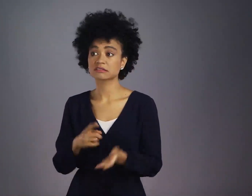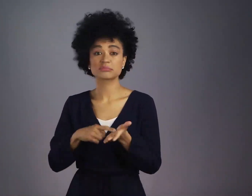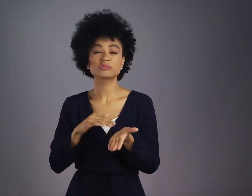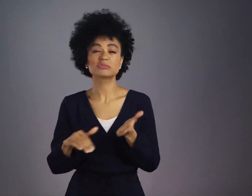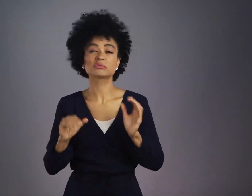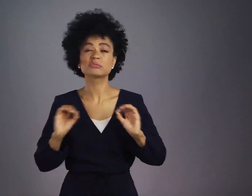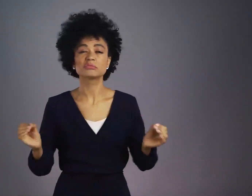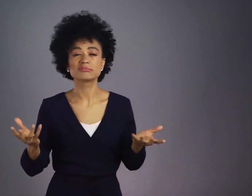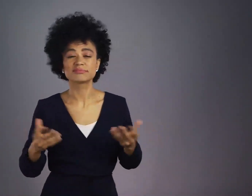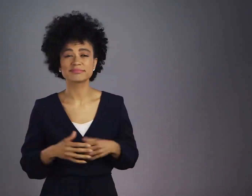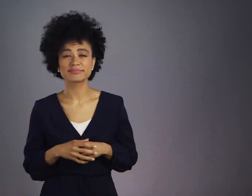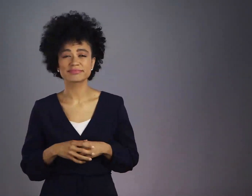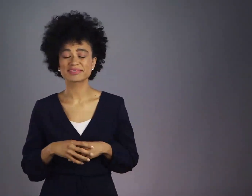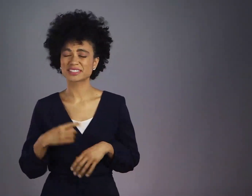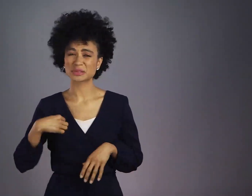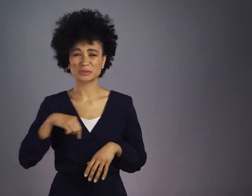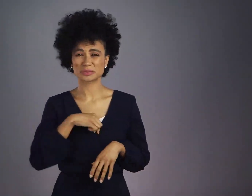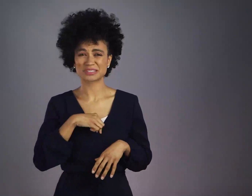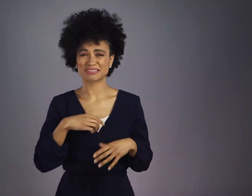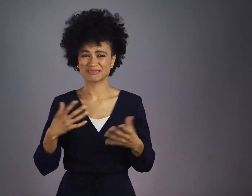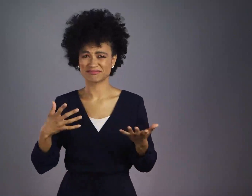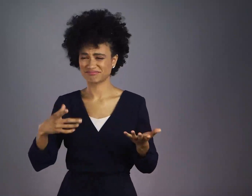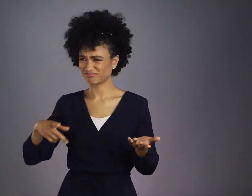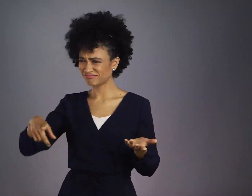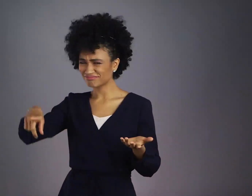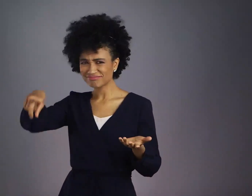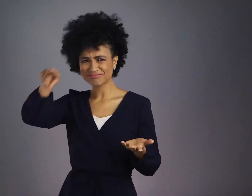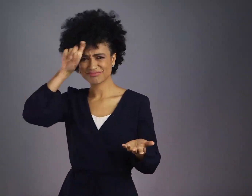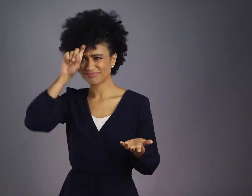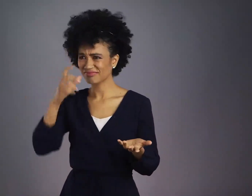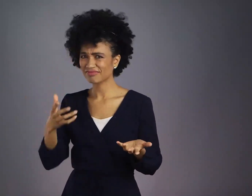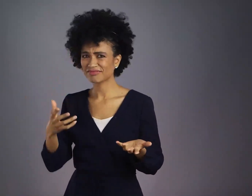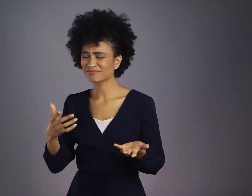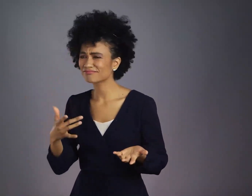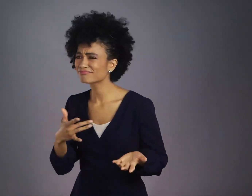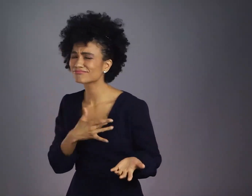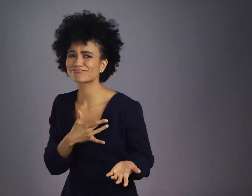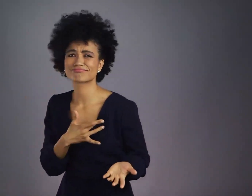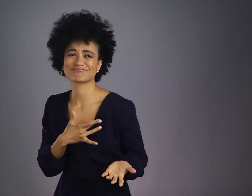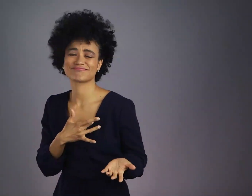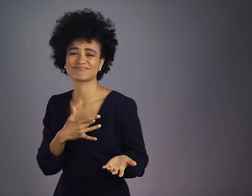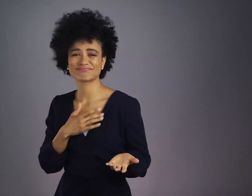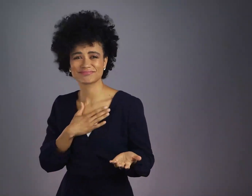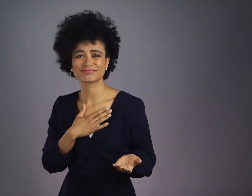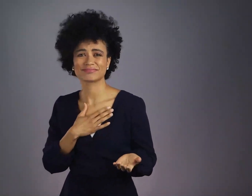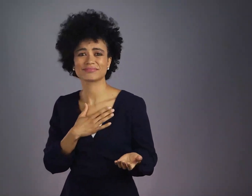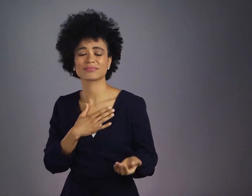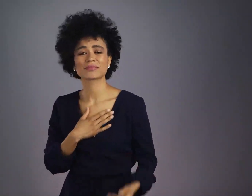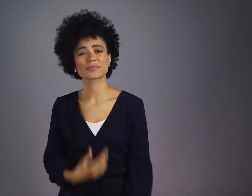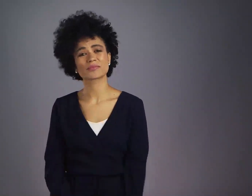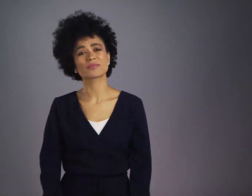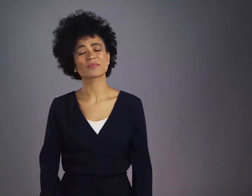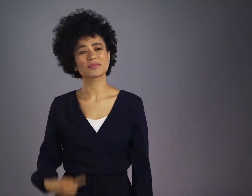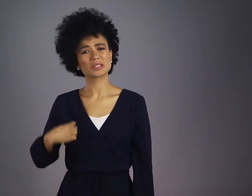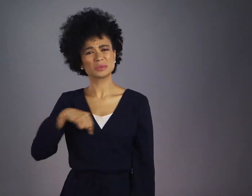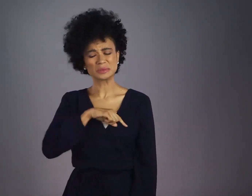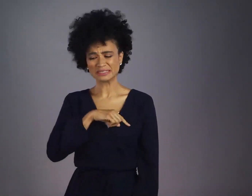they would reply with some silly excuse, or none. It was so baffling, so heartbreaking.